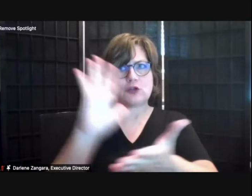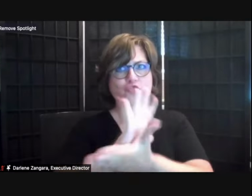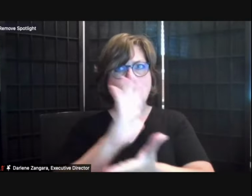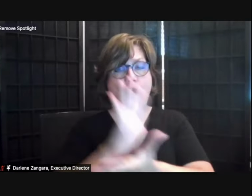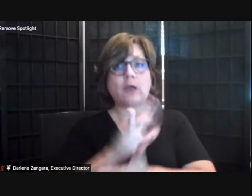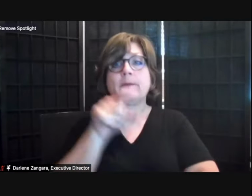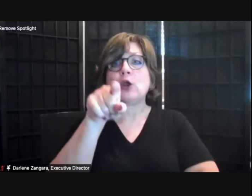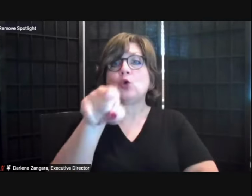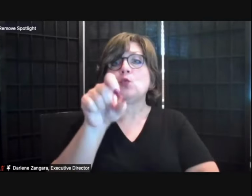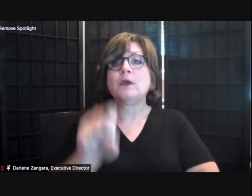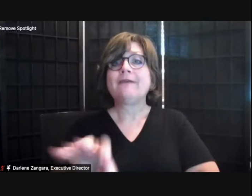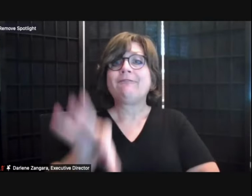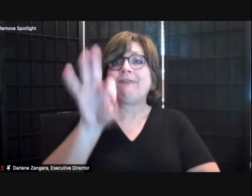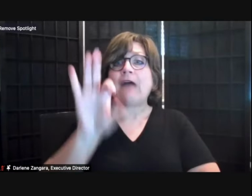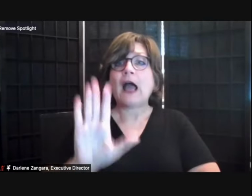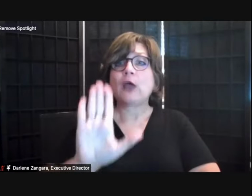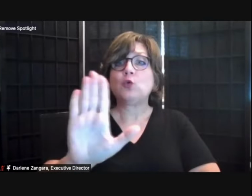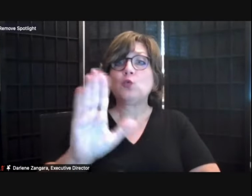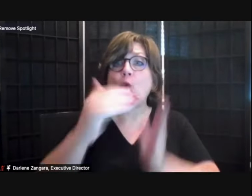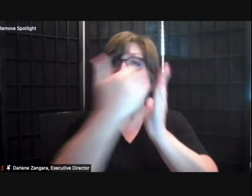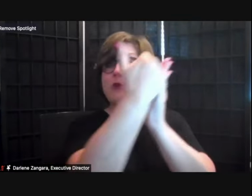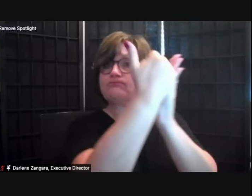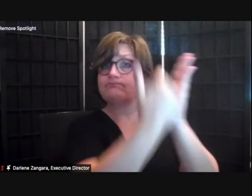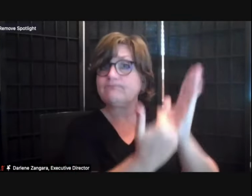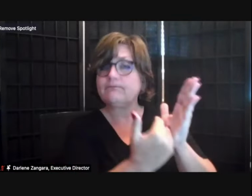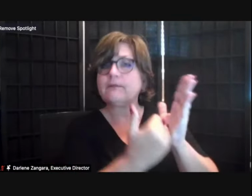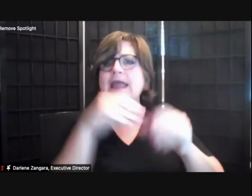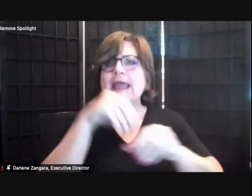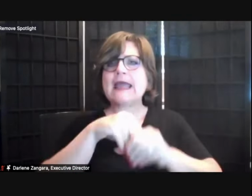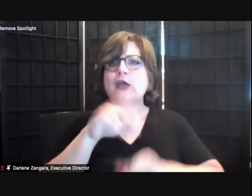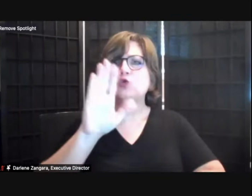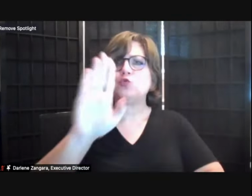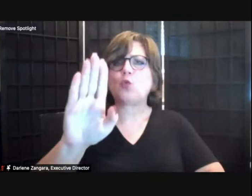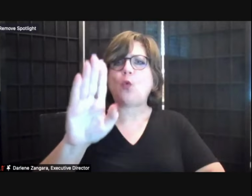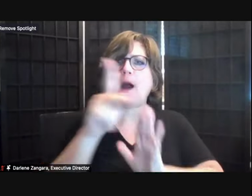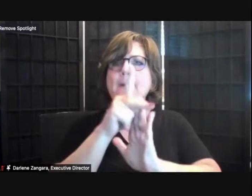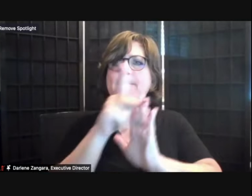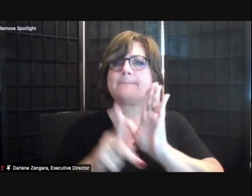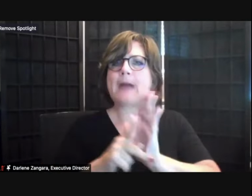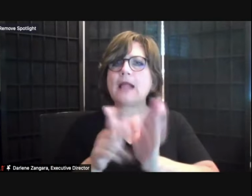document. The board can find the list of Ends in your policy